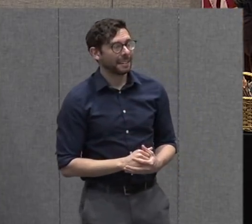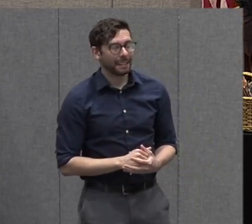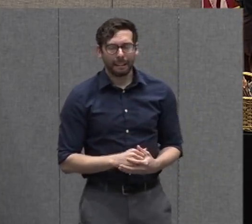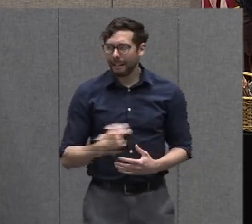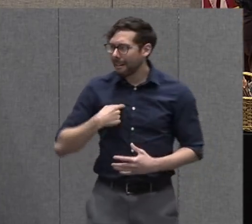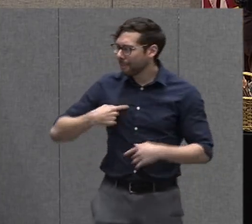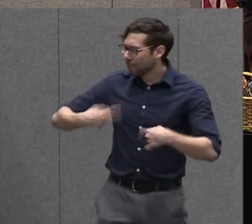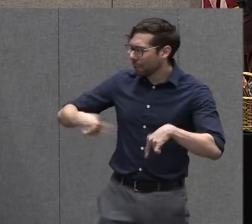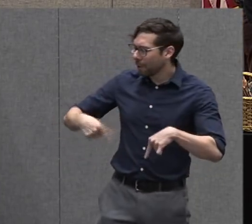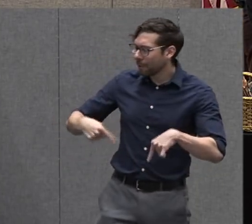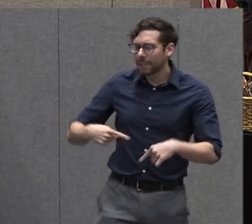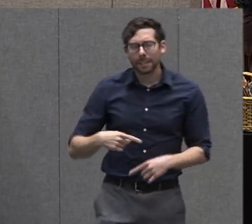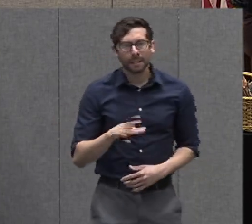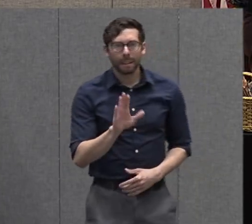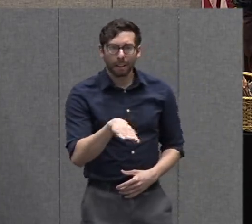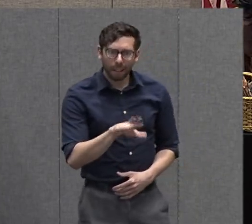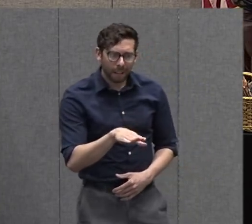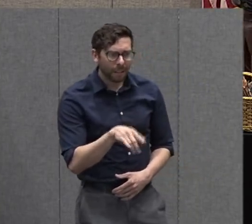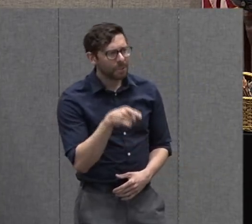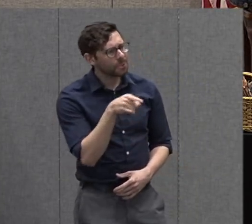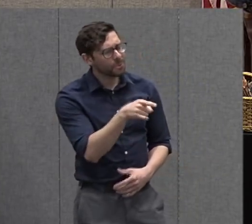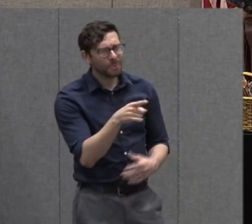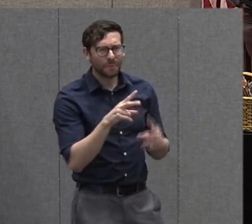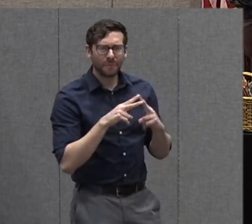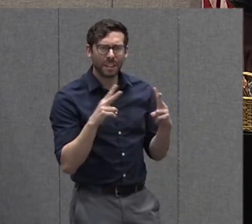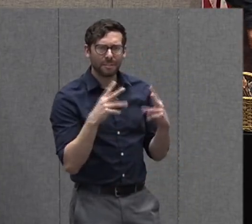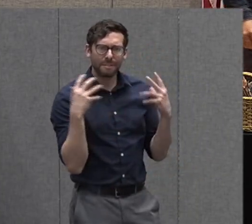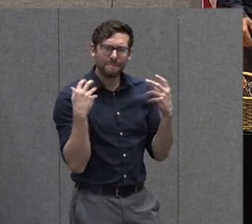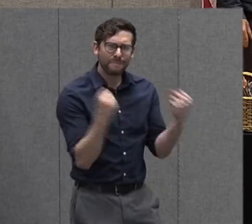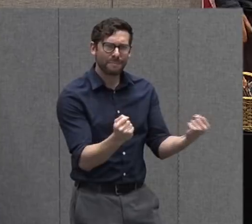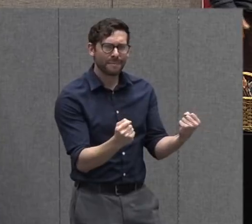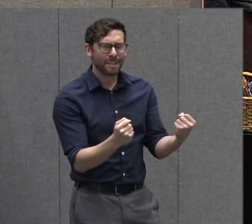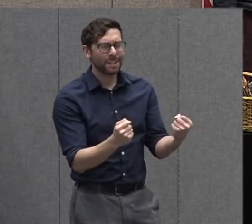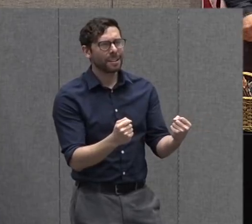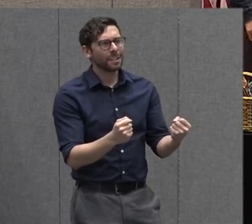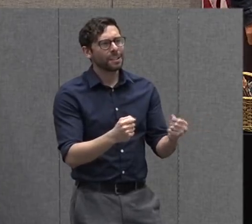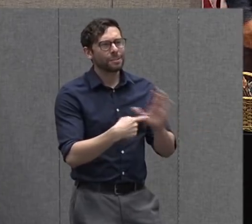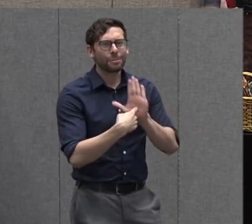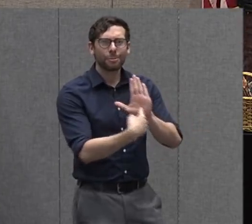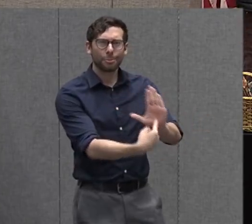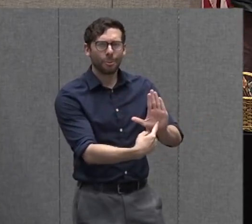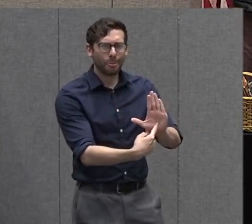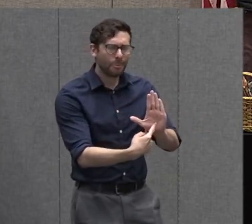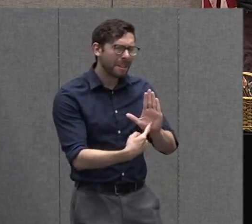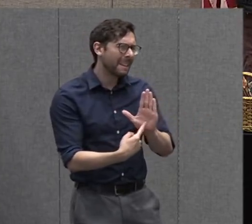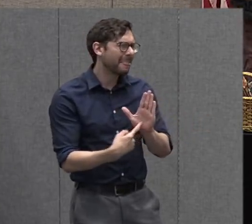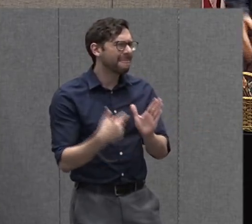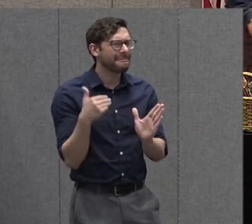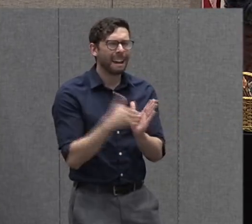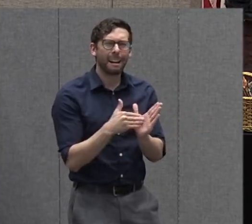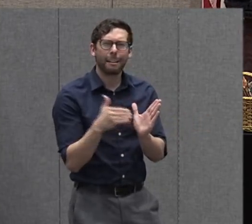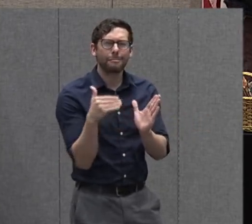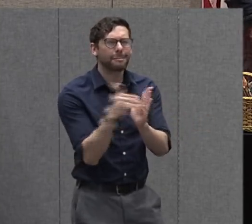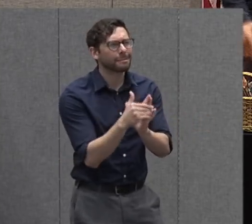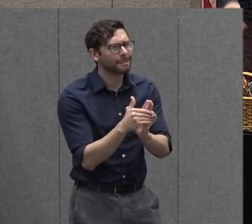For sharing this in front of thousands of viewers out there. [Mr. R] Especially because I have never ever, ever,